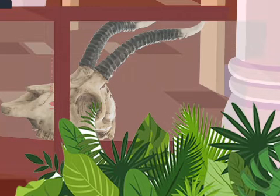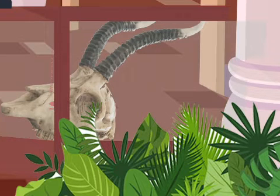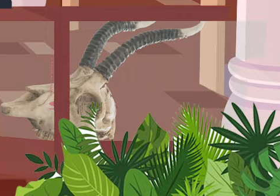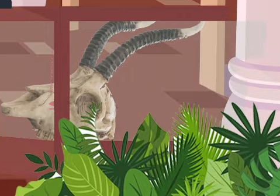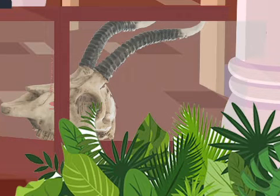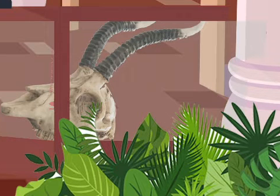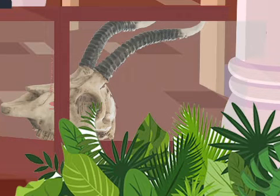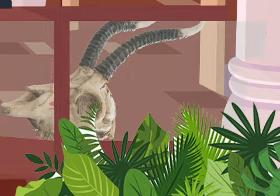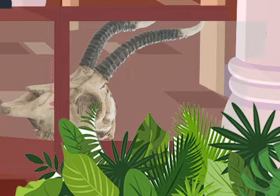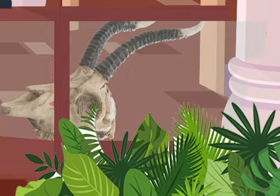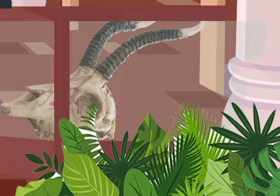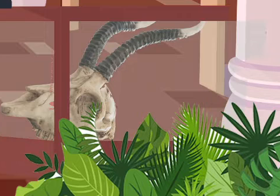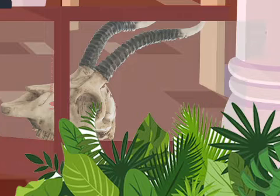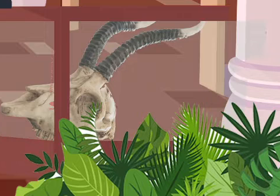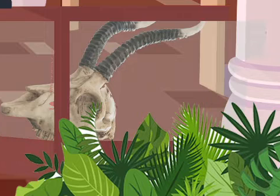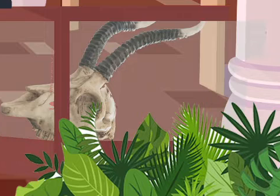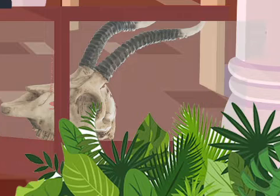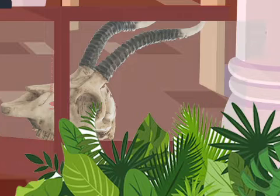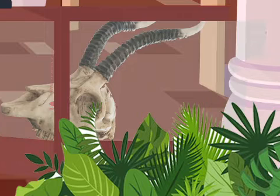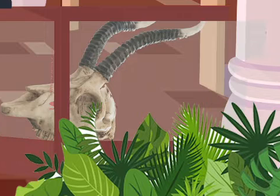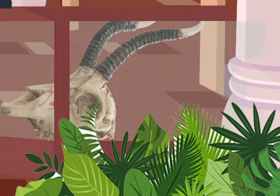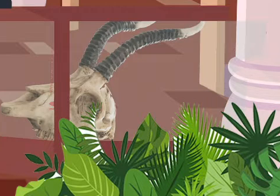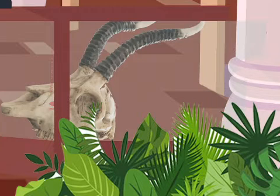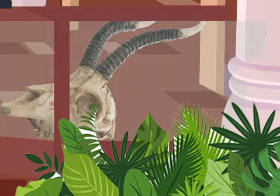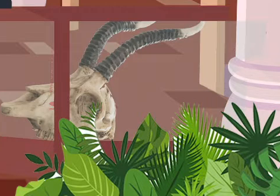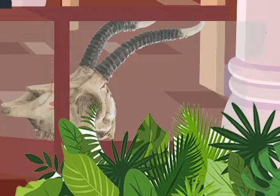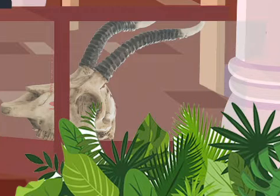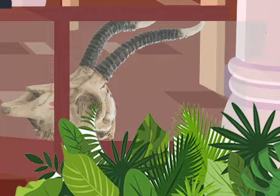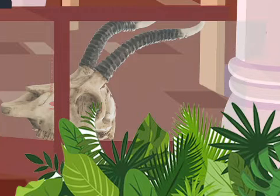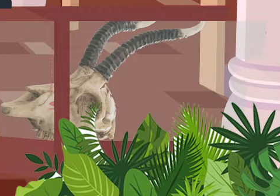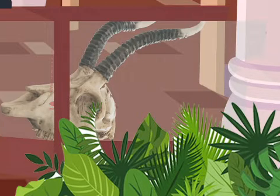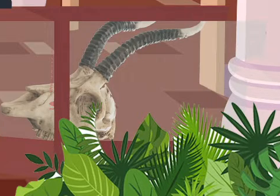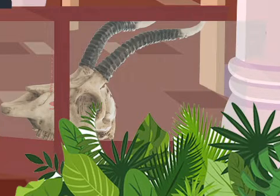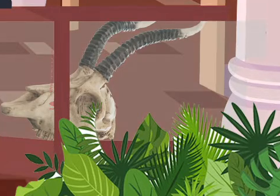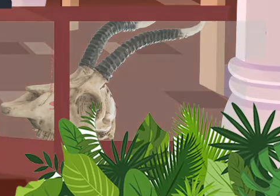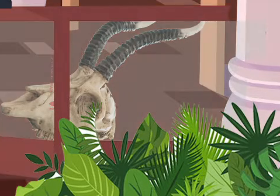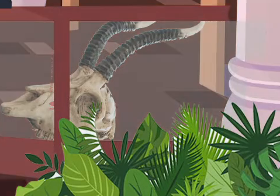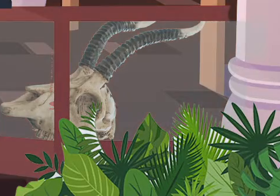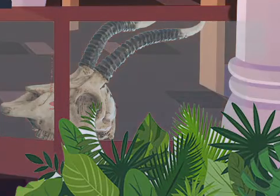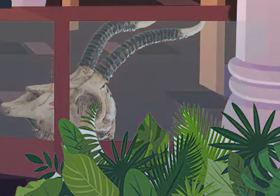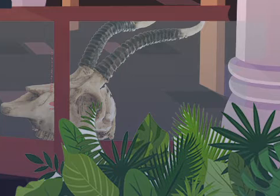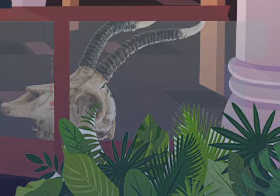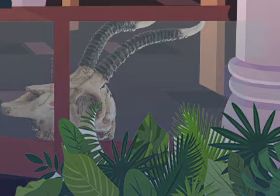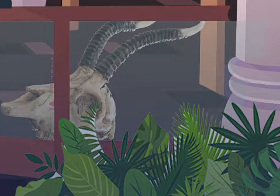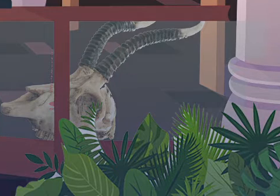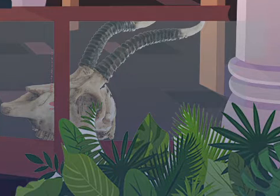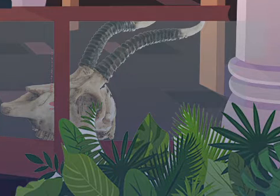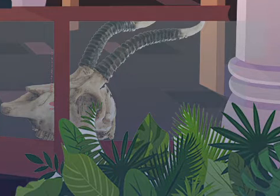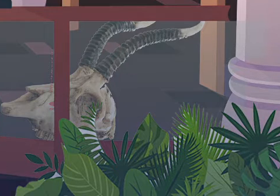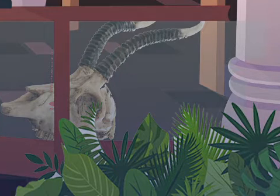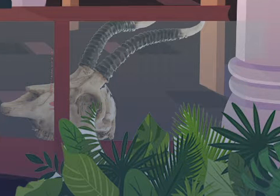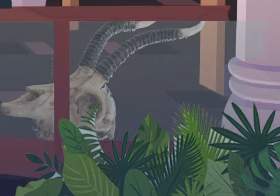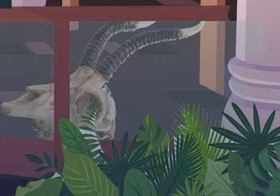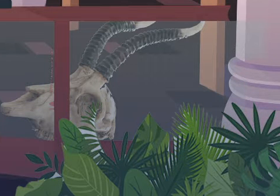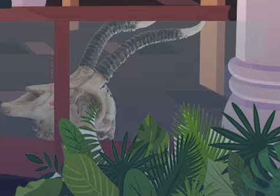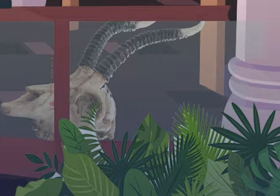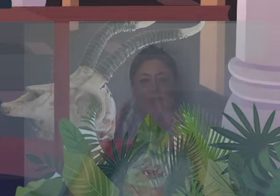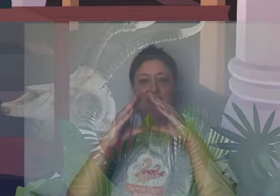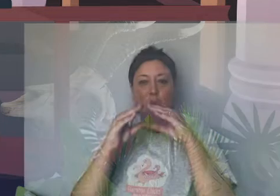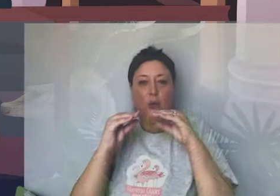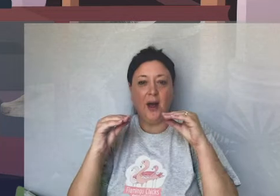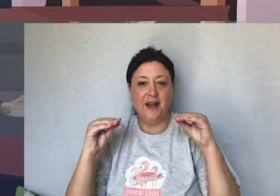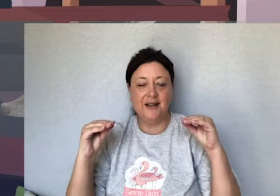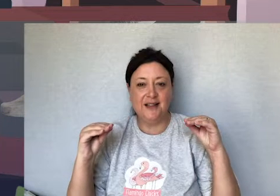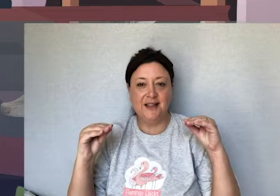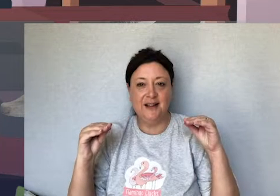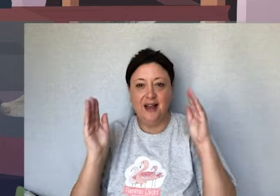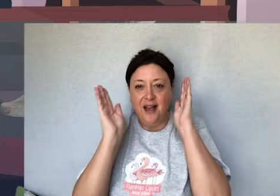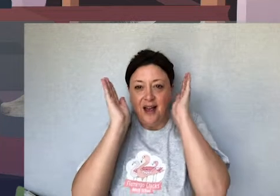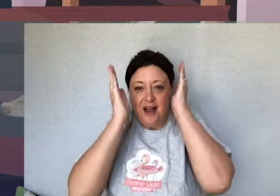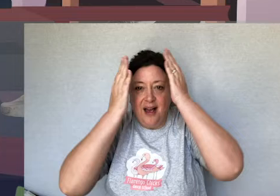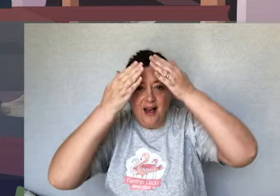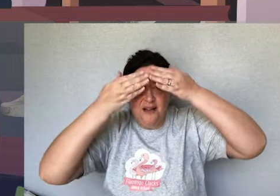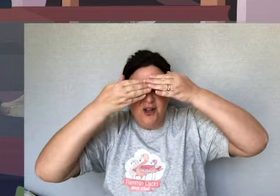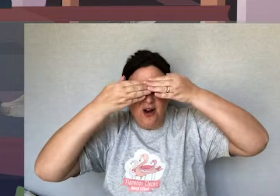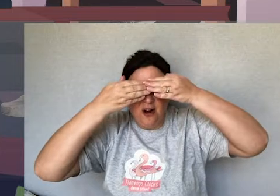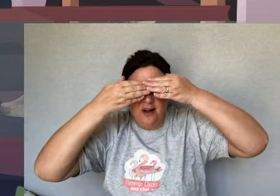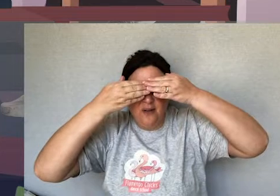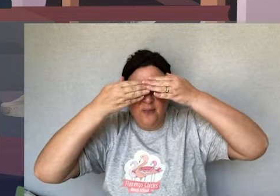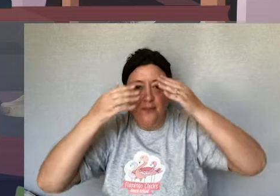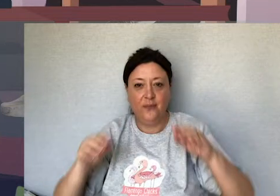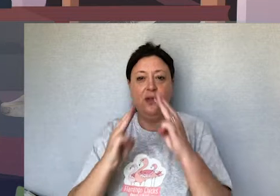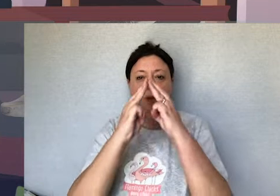part of your body, twisting to move and looking at different things. It's gone a bit quiet and it's getting a bit dark.